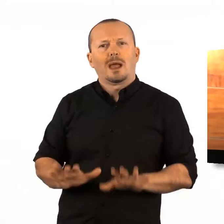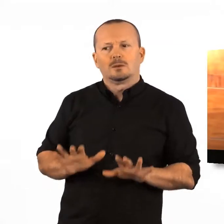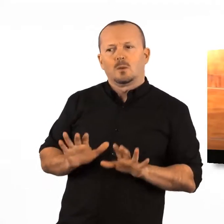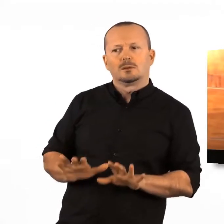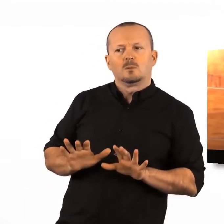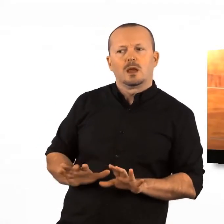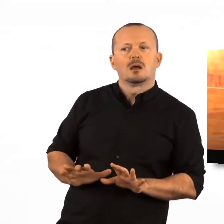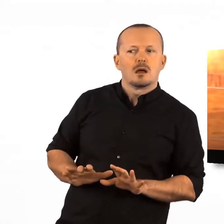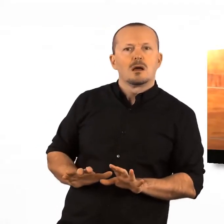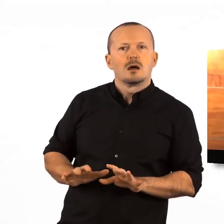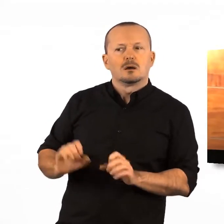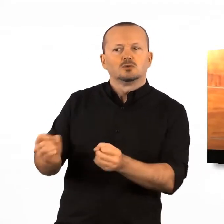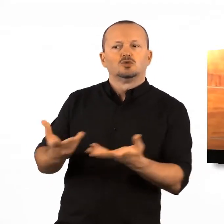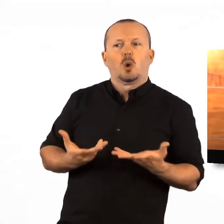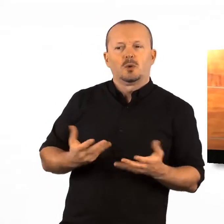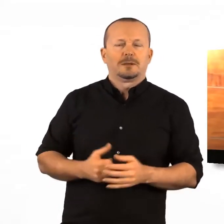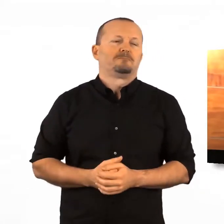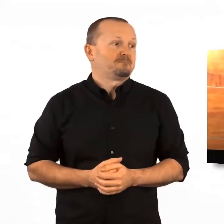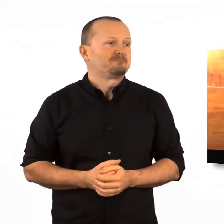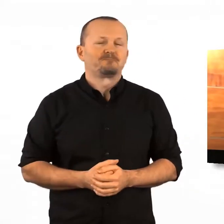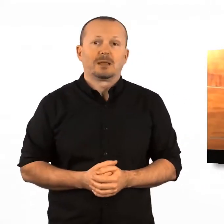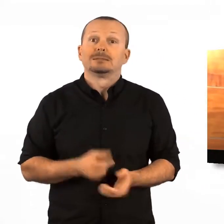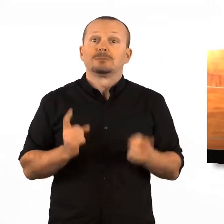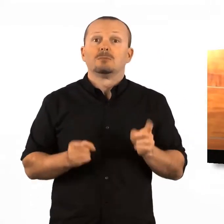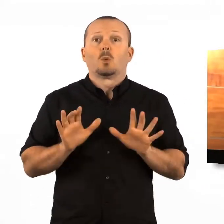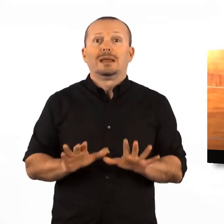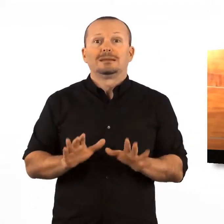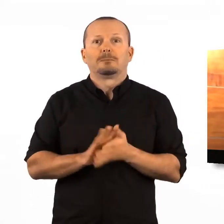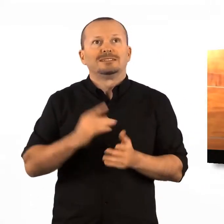Marion: And sometimes that means just counting for ten in your head, that’s my little strategy